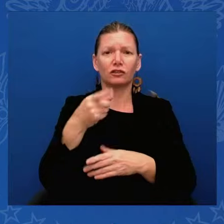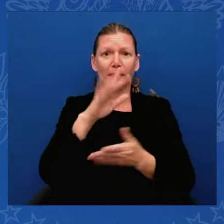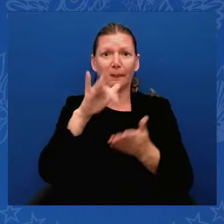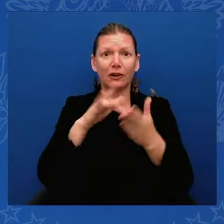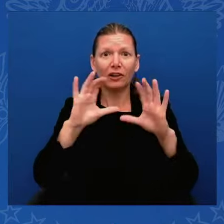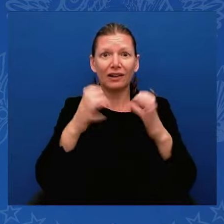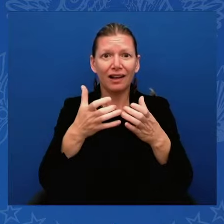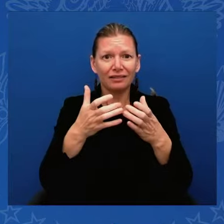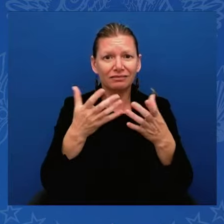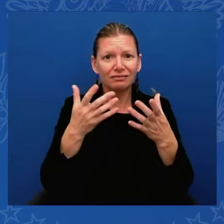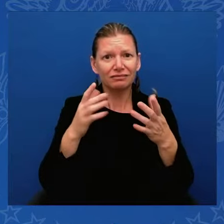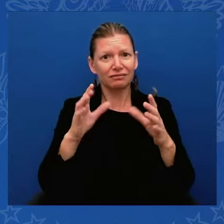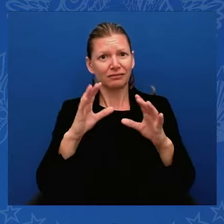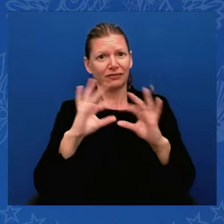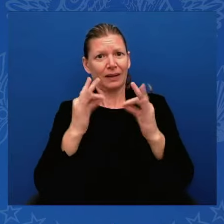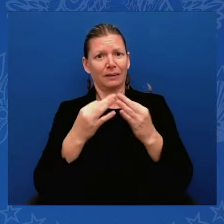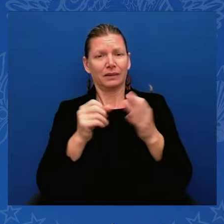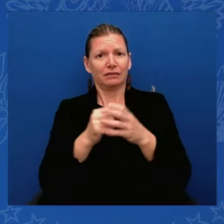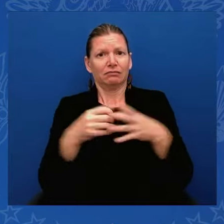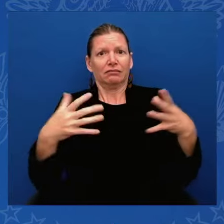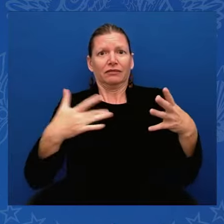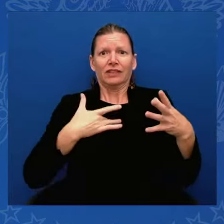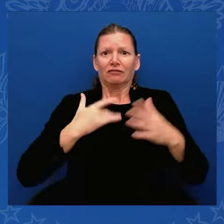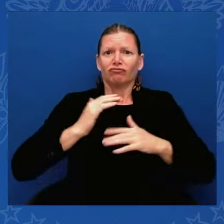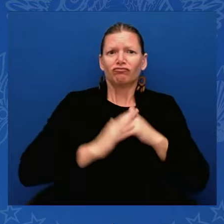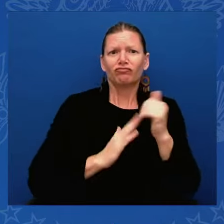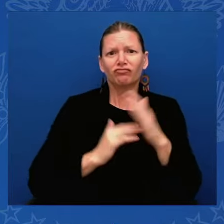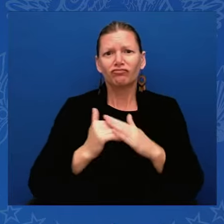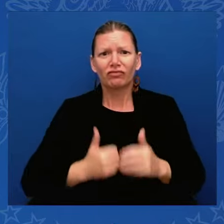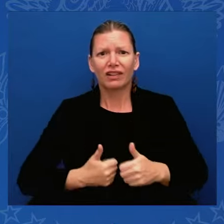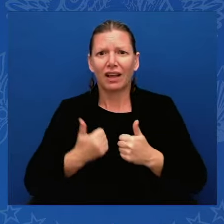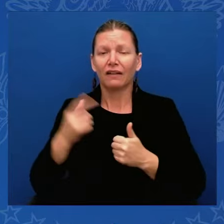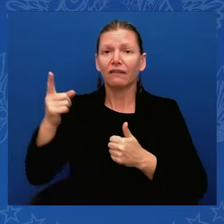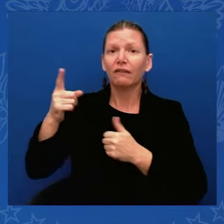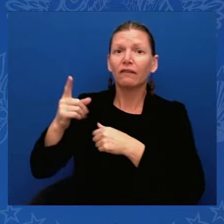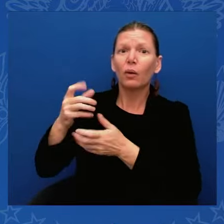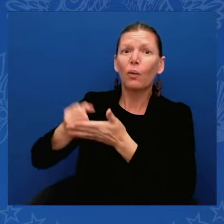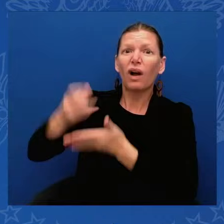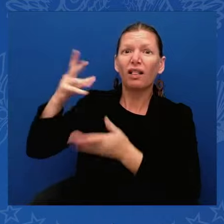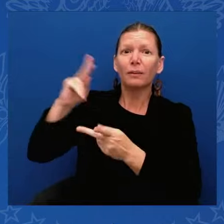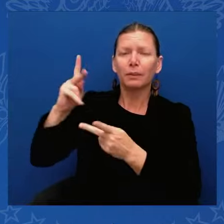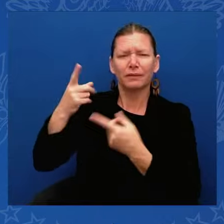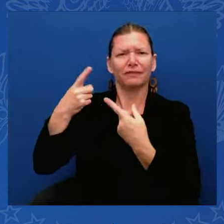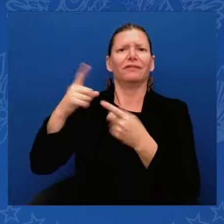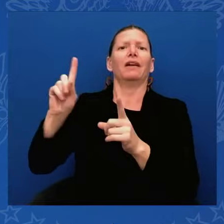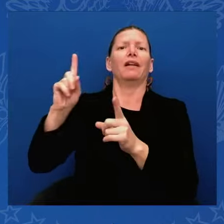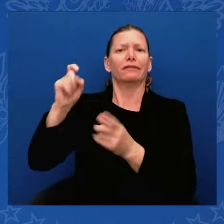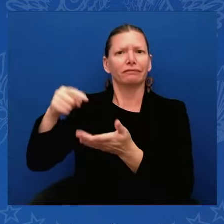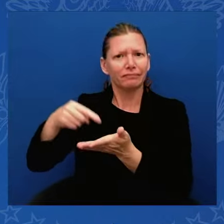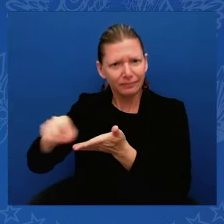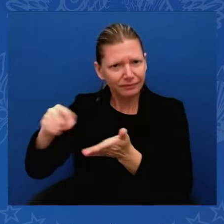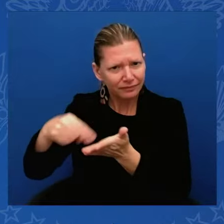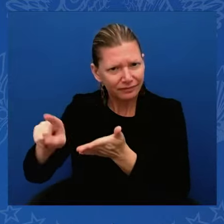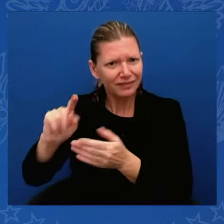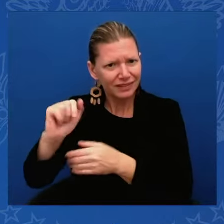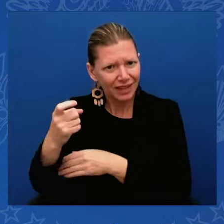Folks, I see a future we save the planet from the climate crisis and our country, from gun violence.